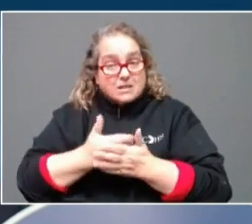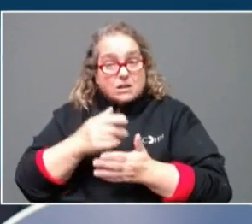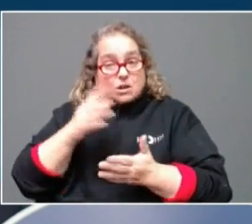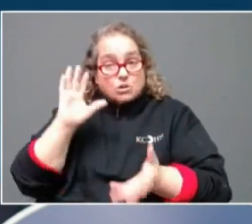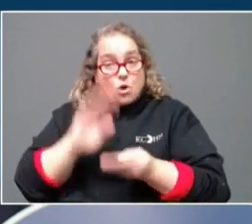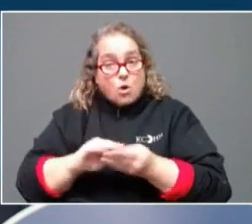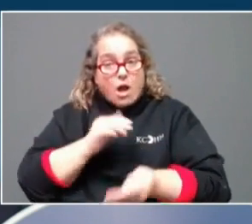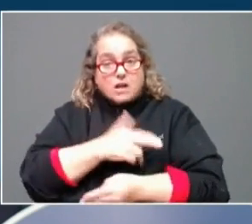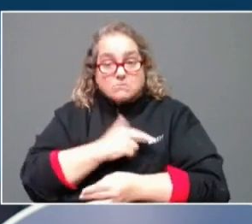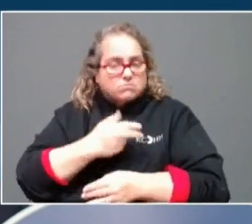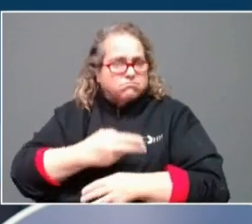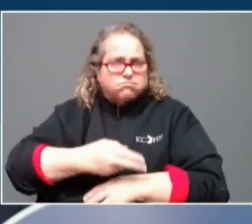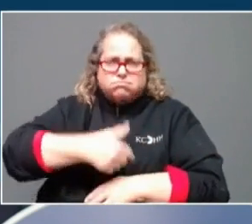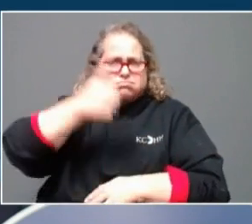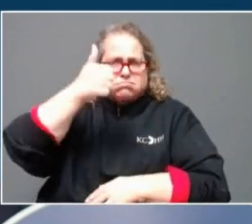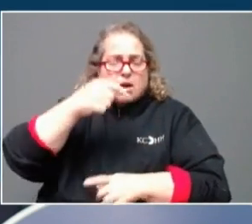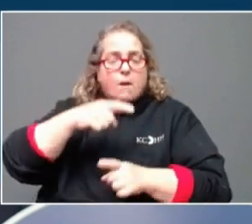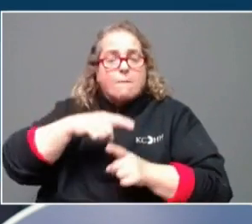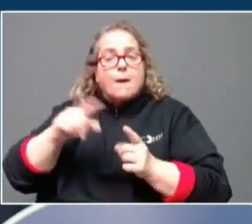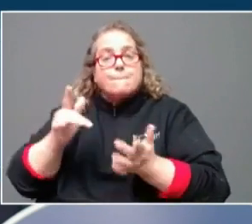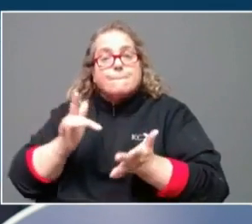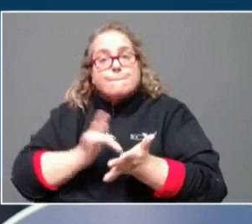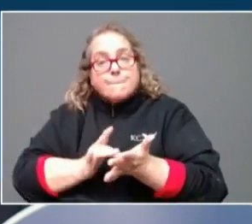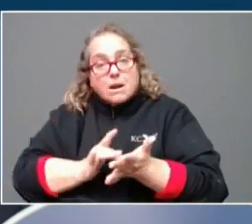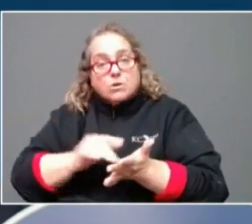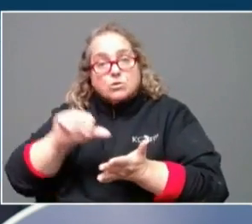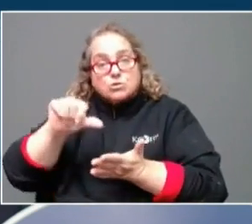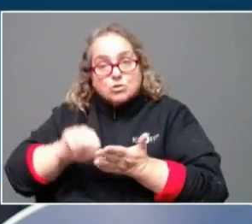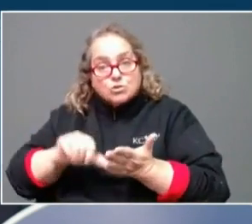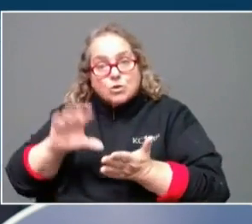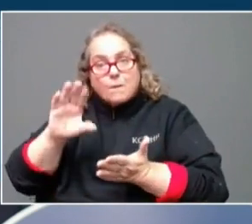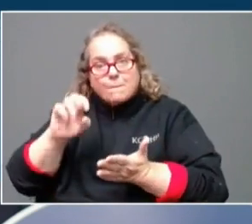and not in intensive care units. And so we are not anywhere near our peak for